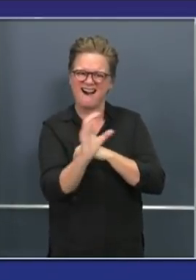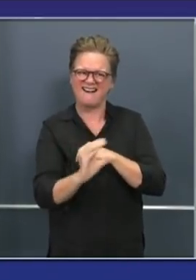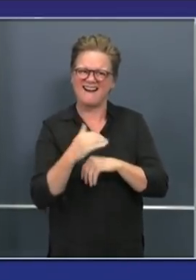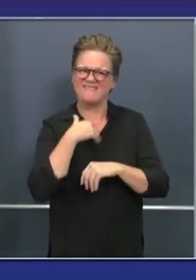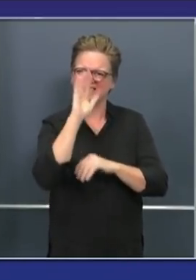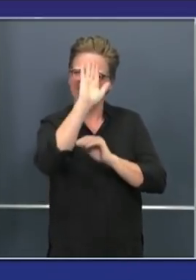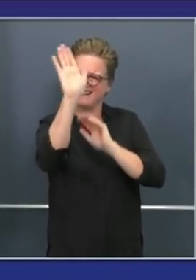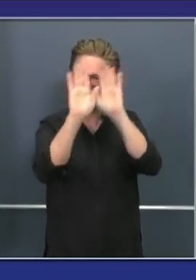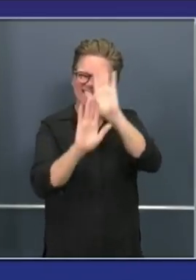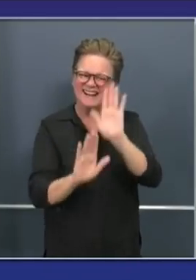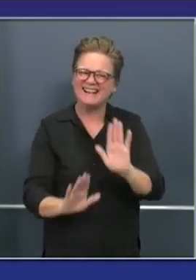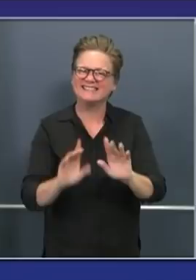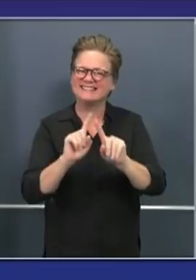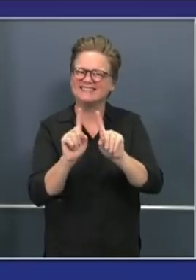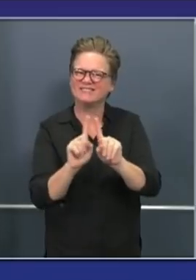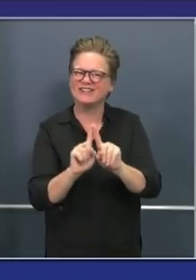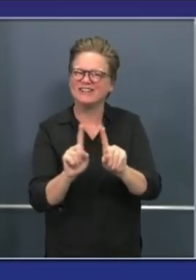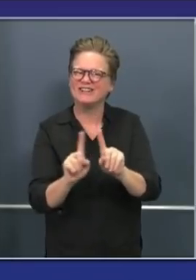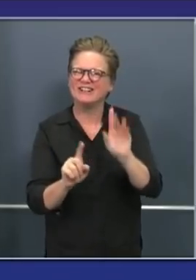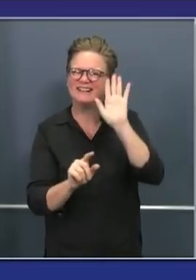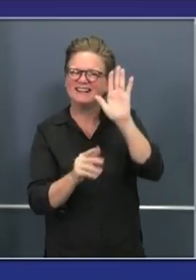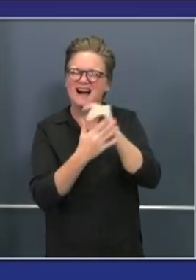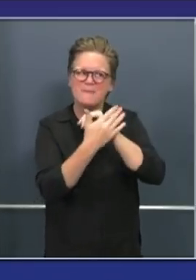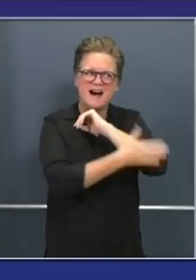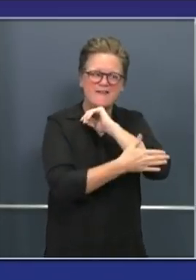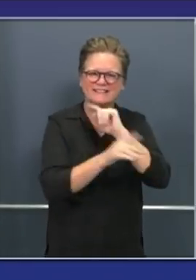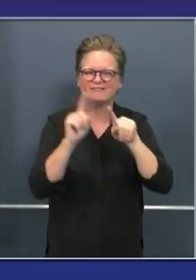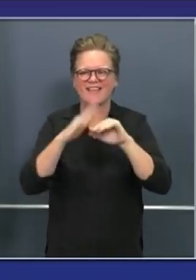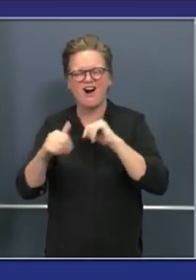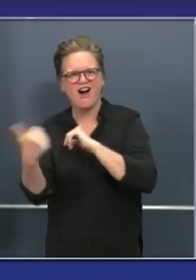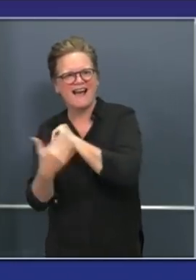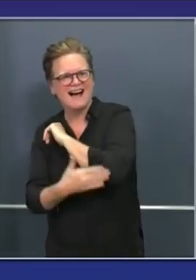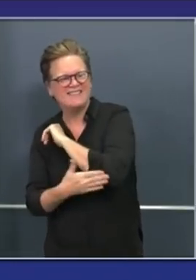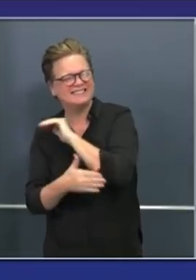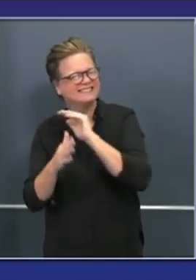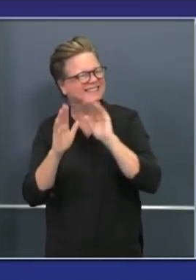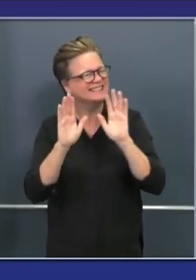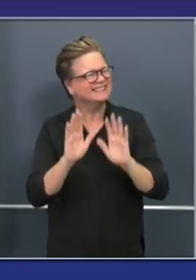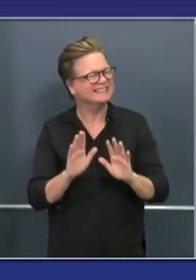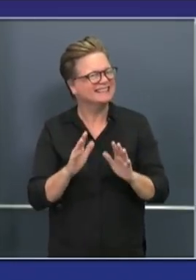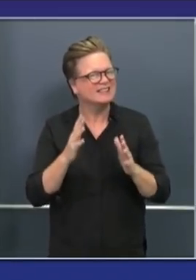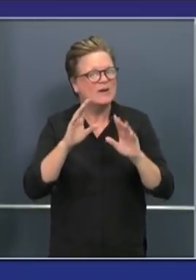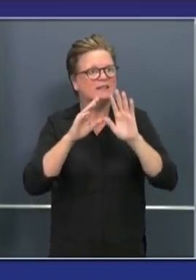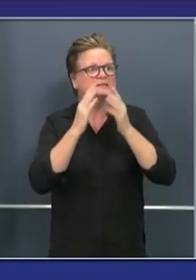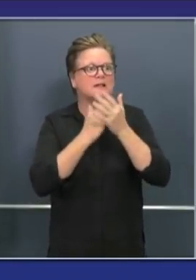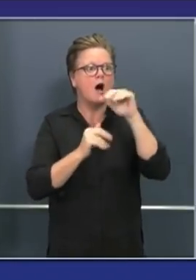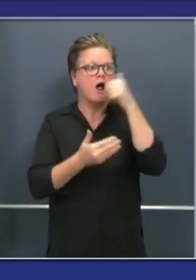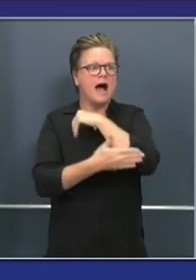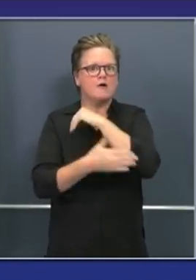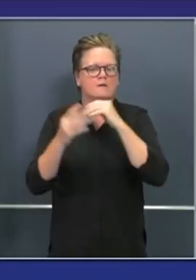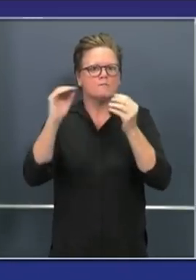AGAIN, LOCALISM. NOTION OF REGIONS AND THE ATTESTATIONS THAT THEY CAN MEET CERTAIN NEEDS, DEMANDS AND